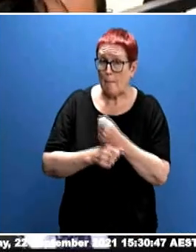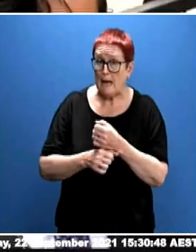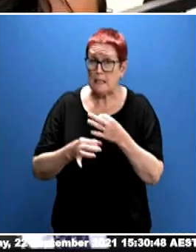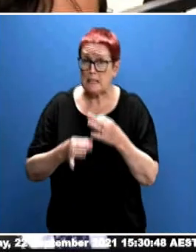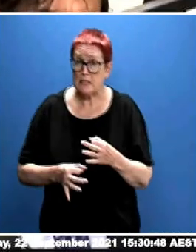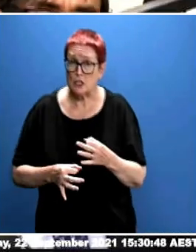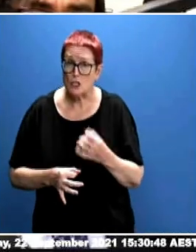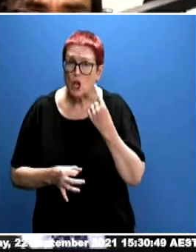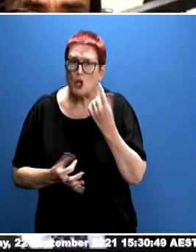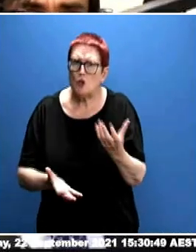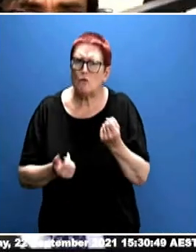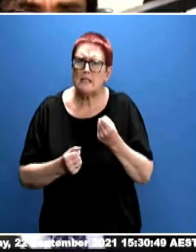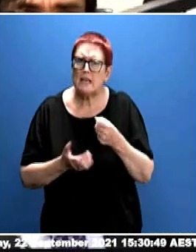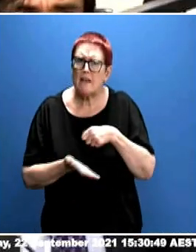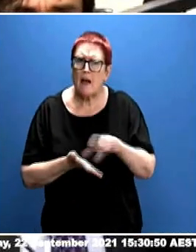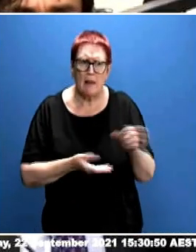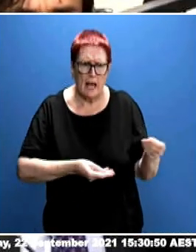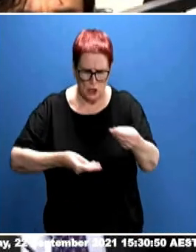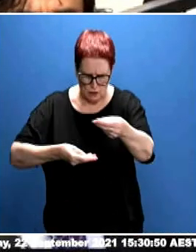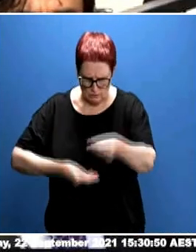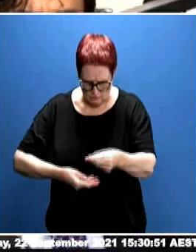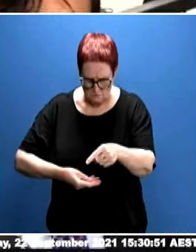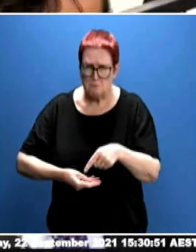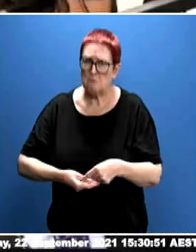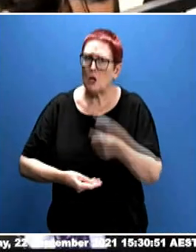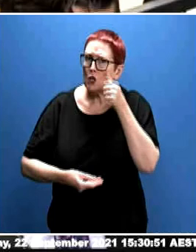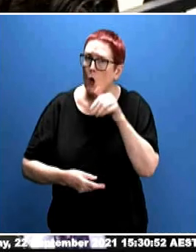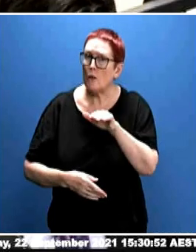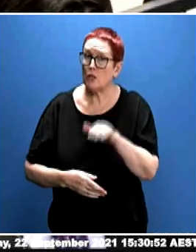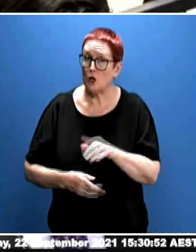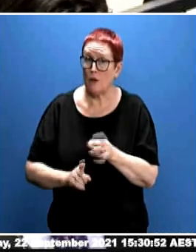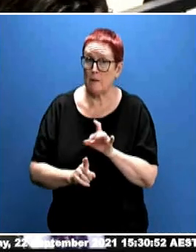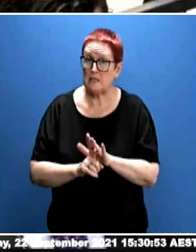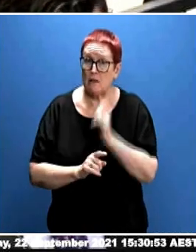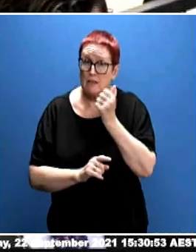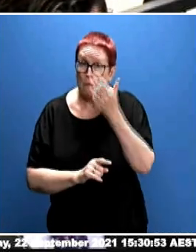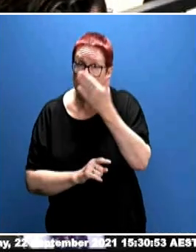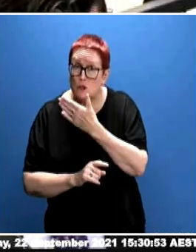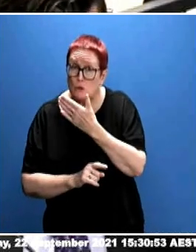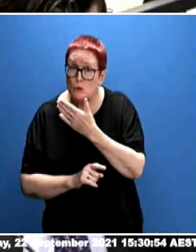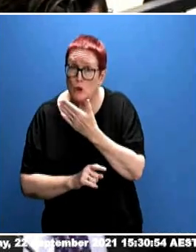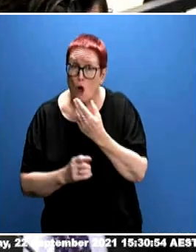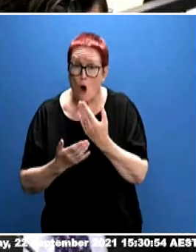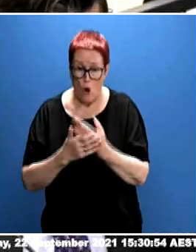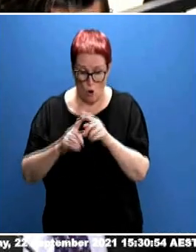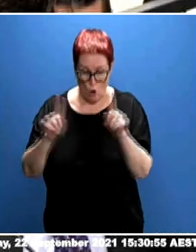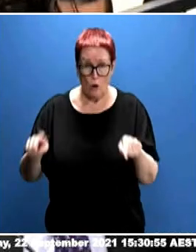in all cases is there a section of that form which states what that District